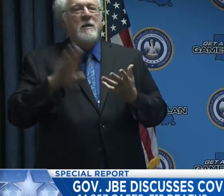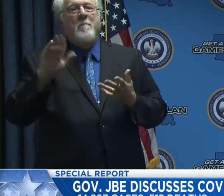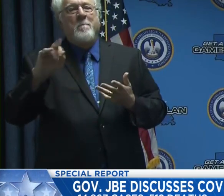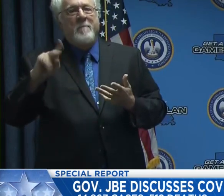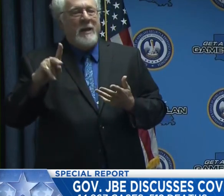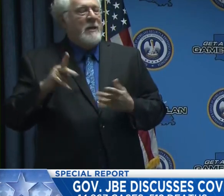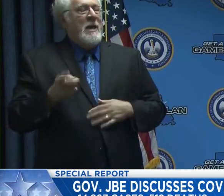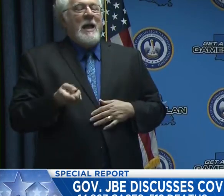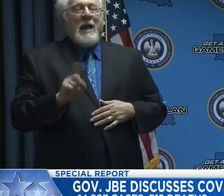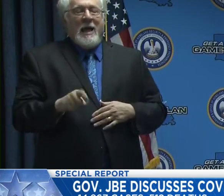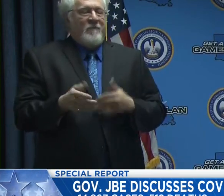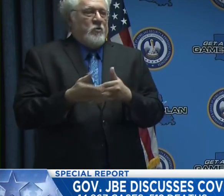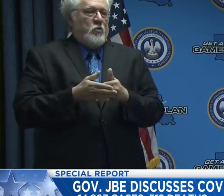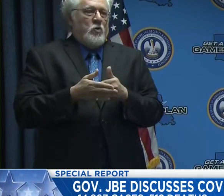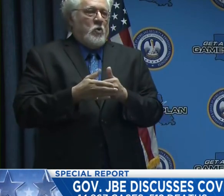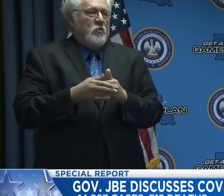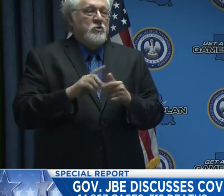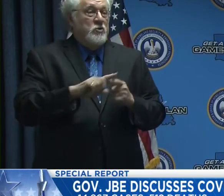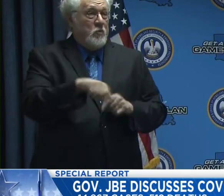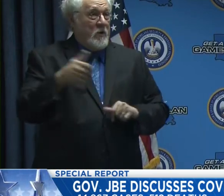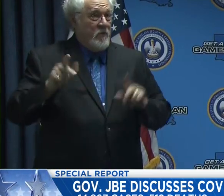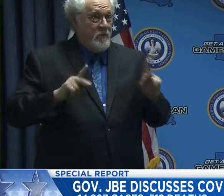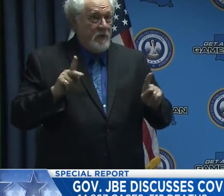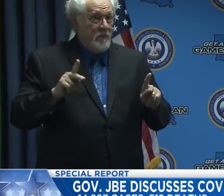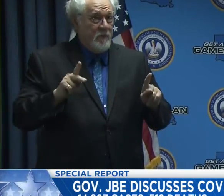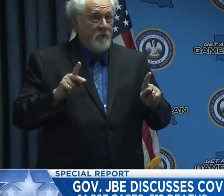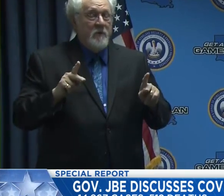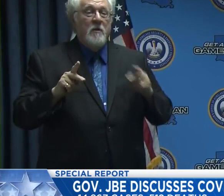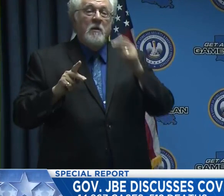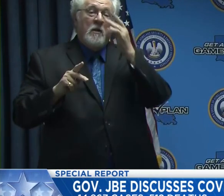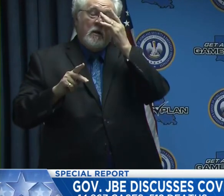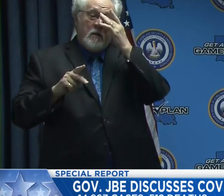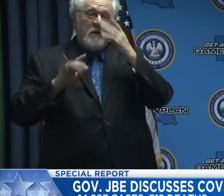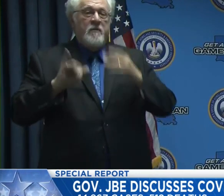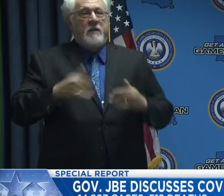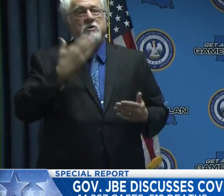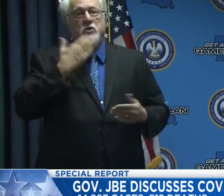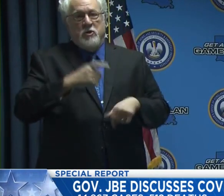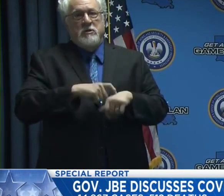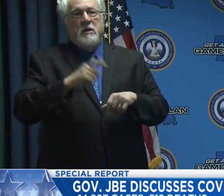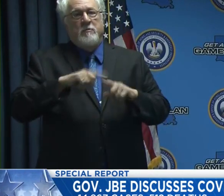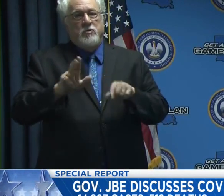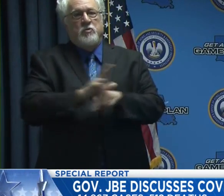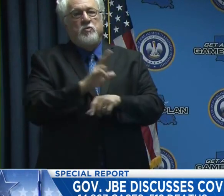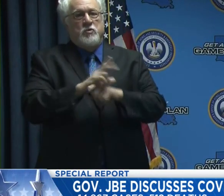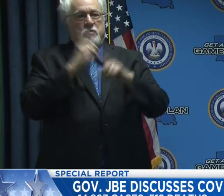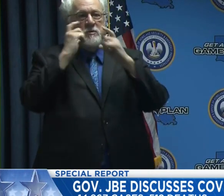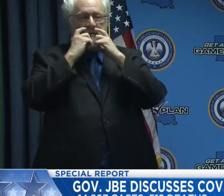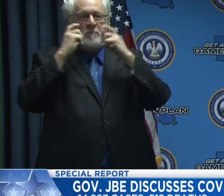INDIVIDUALS. BUT WHEN YOU'RE GOING TO THE GROCERY STORE OR PHARMACY OR GET